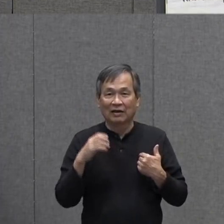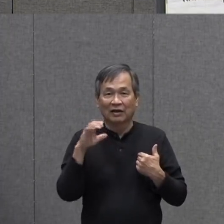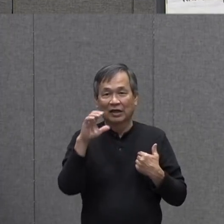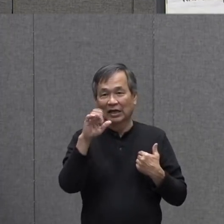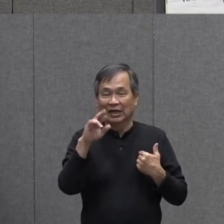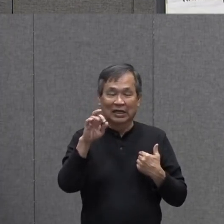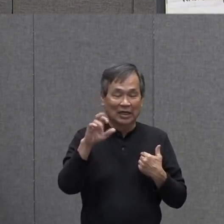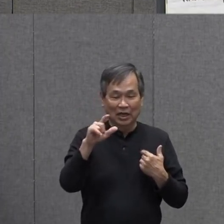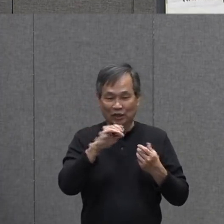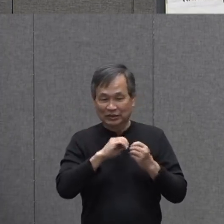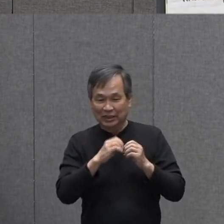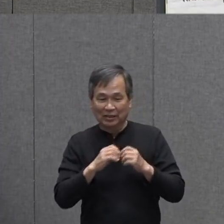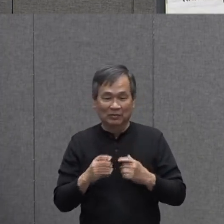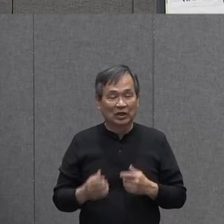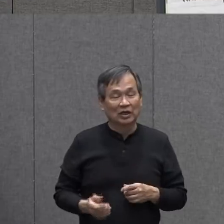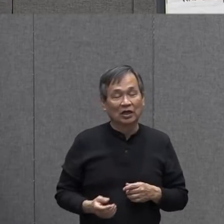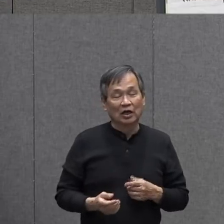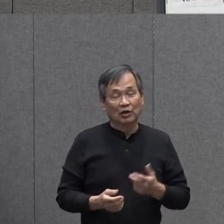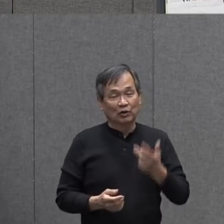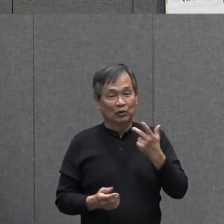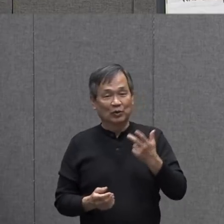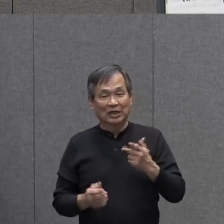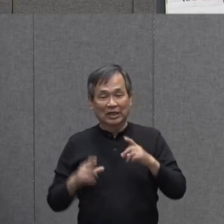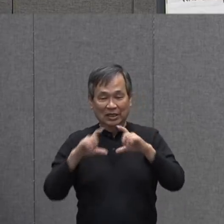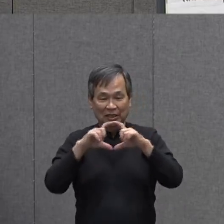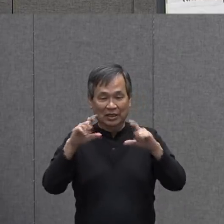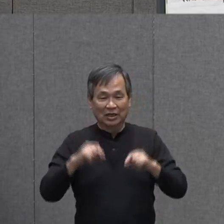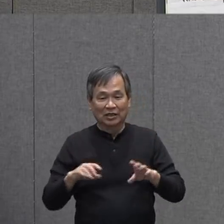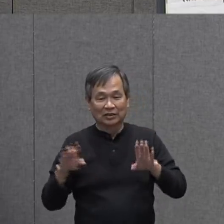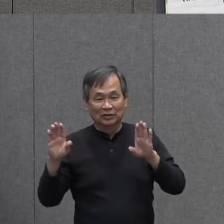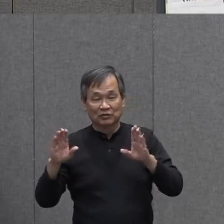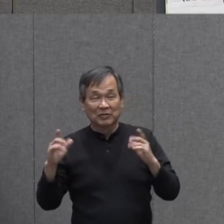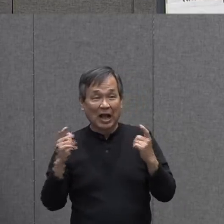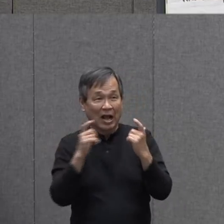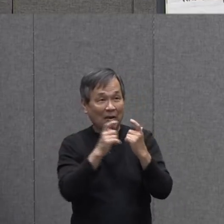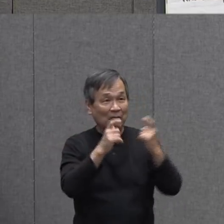Has three number cards, we've made the largest, we've made the smallest.